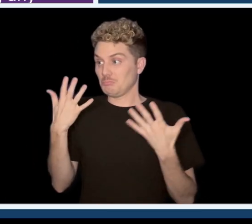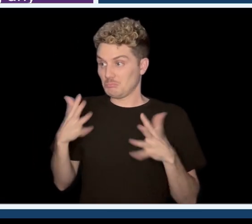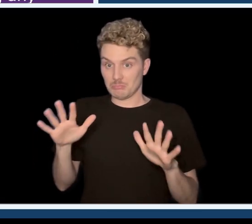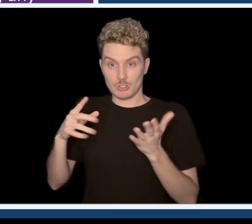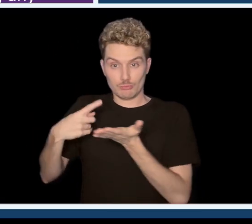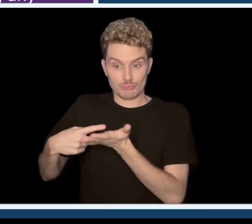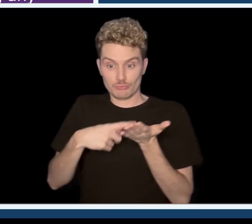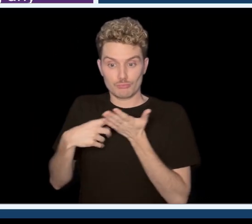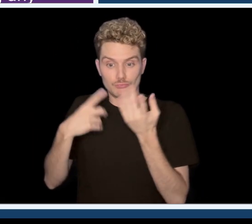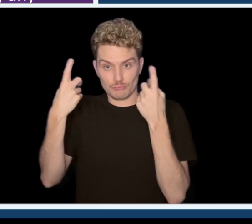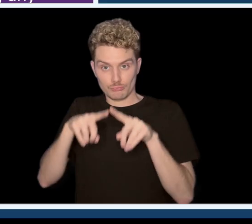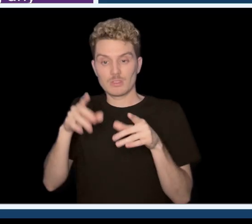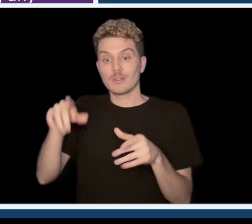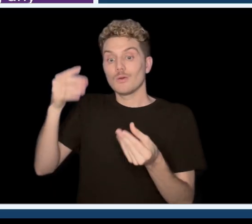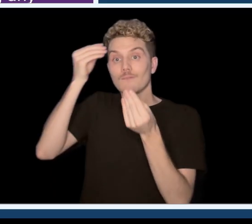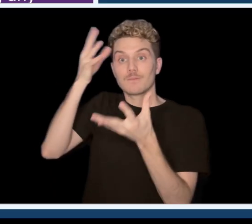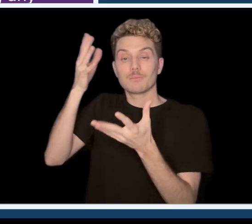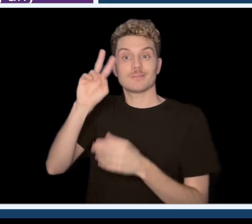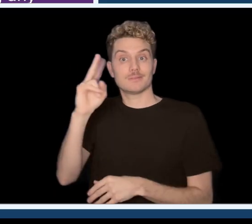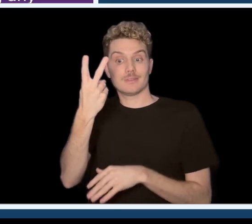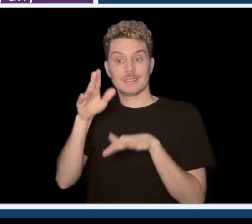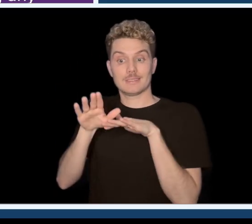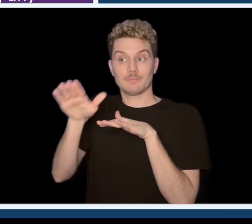all the information and the 2nd Step Review is complete